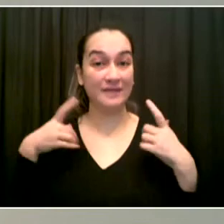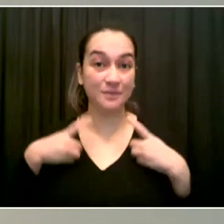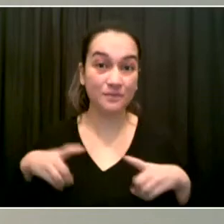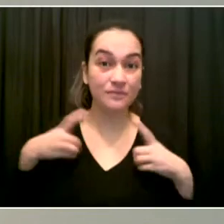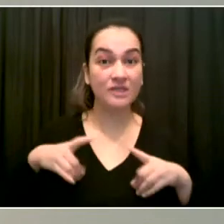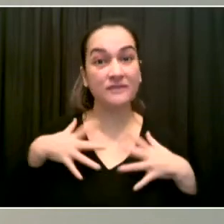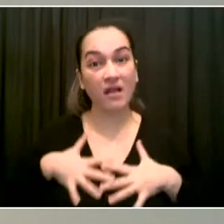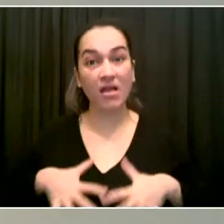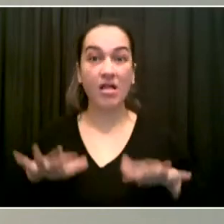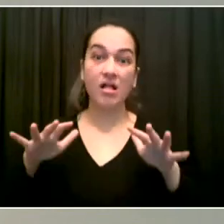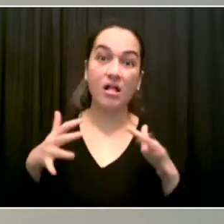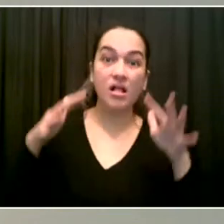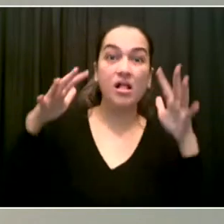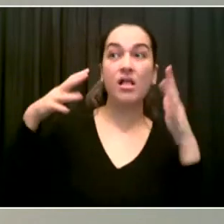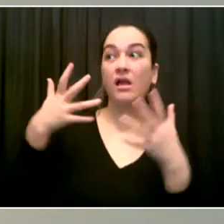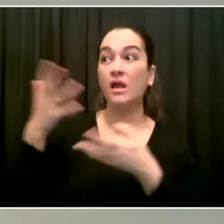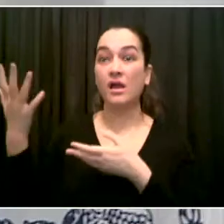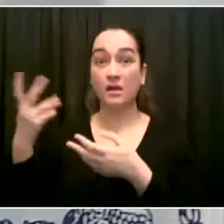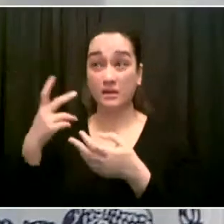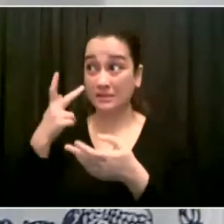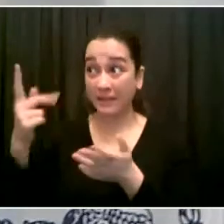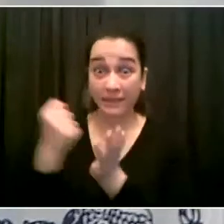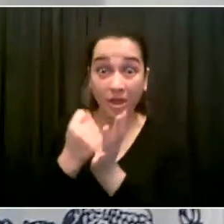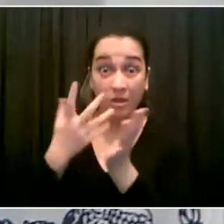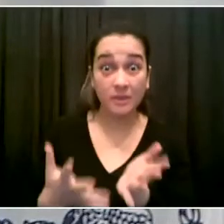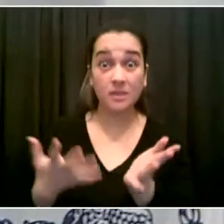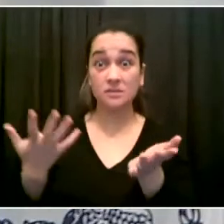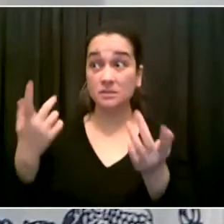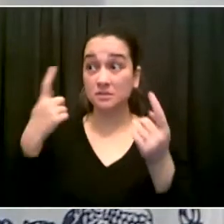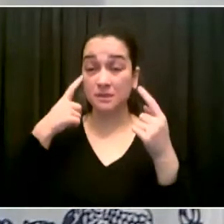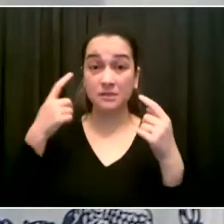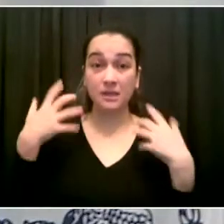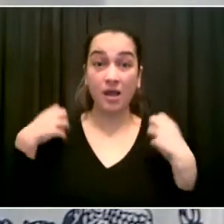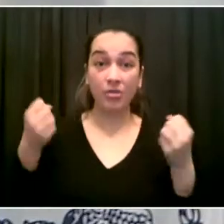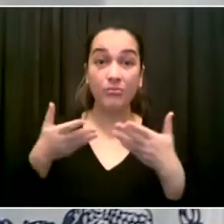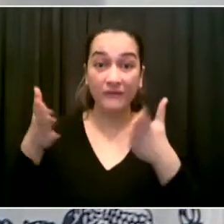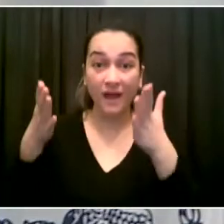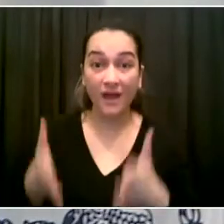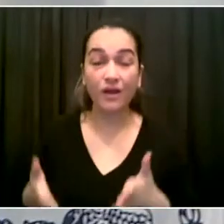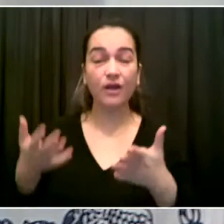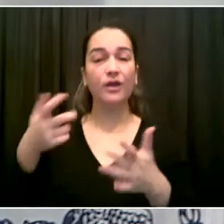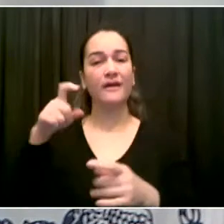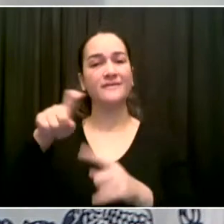DIVORCE THE WAY WERE THINKING ABOUT SUBSTANAN CE DIIRSODERS FROM EVERYTHING WE HAVE TO DO TO SUPPORT MENTAL HEALTH AS WELL RELATED TO COUNSELING AND